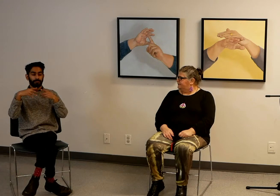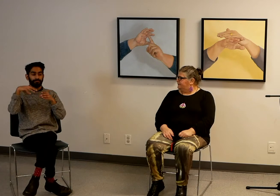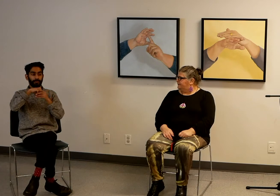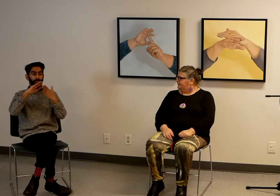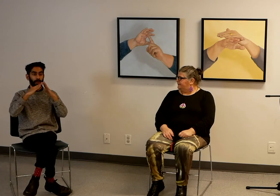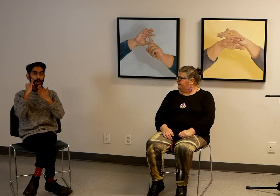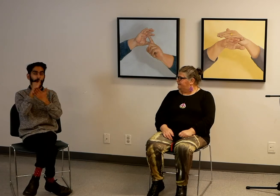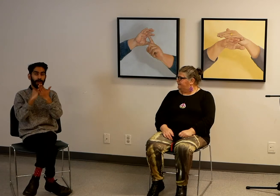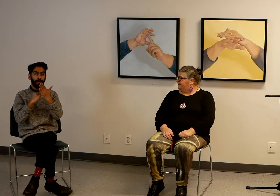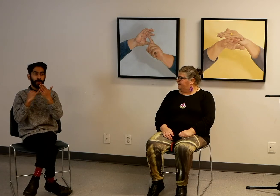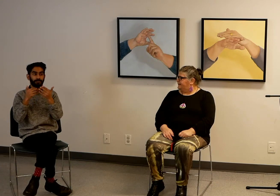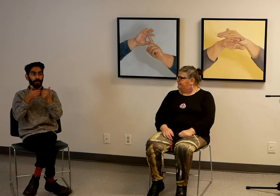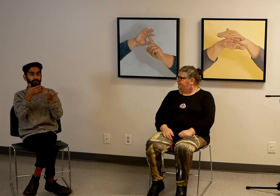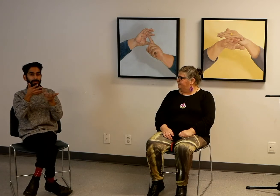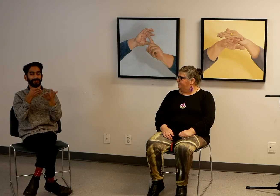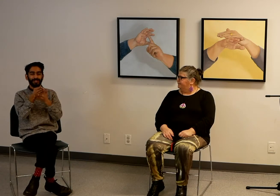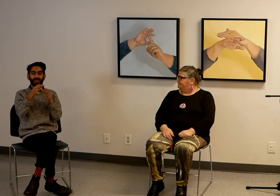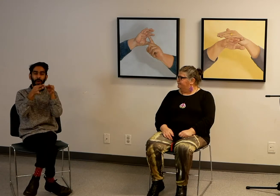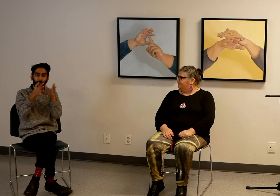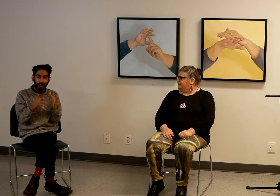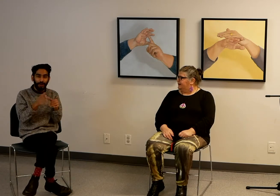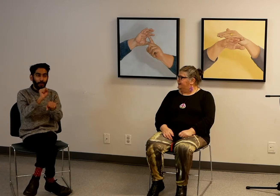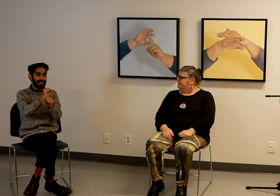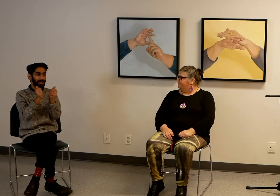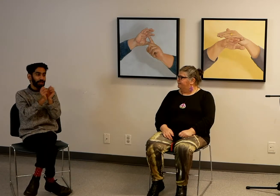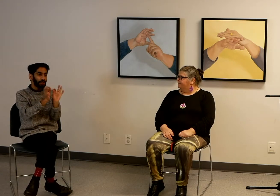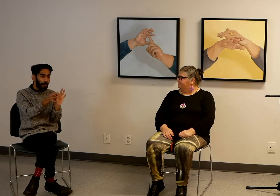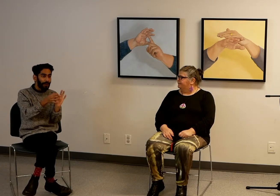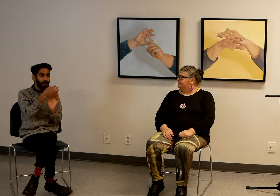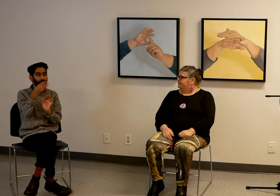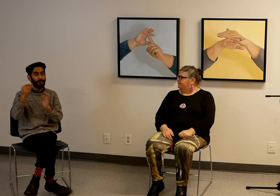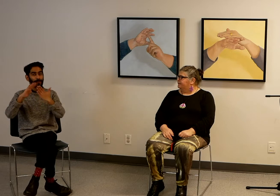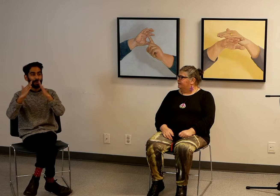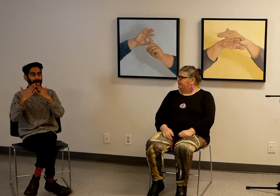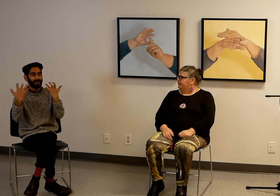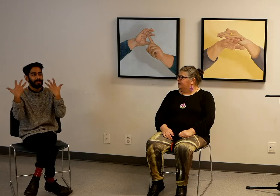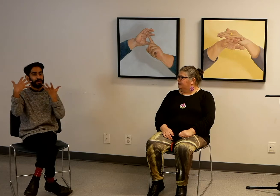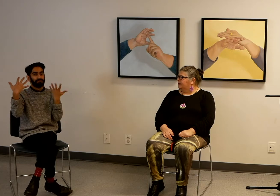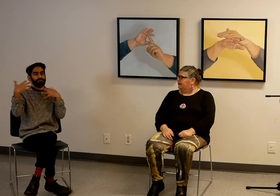Well, the two films that I was involved in, um, we did have interpreters available for that.